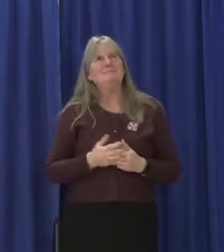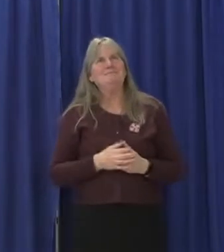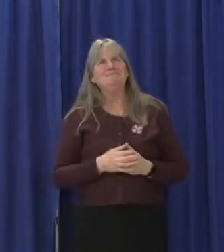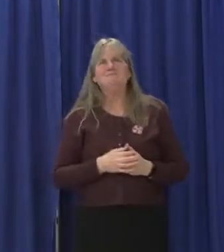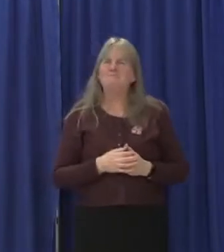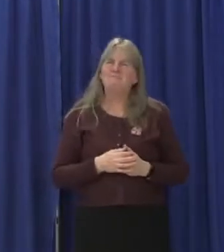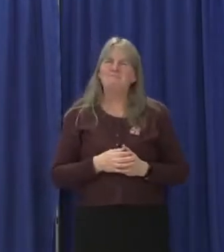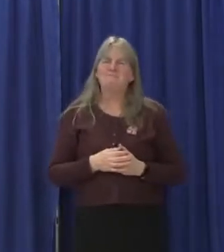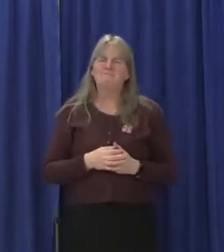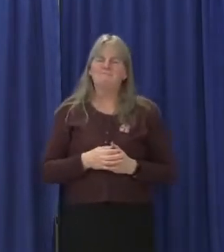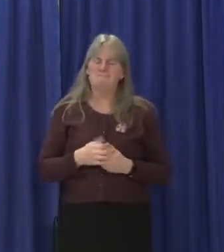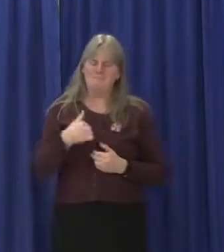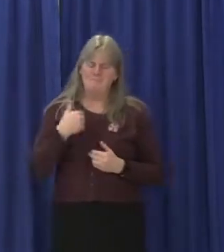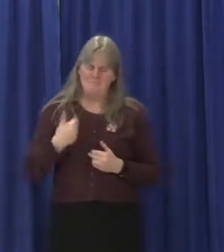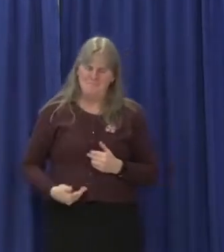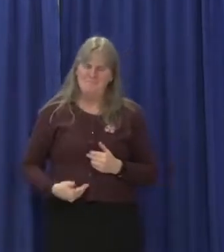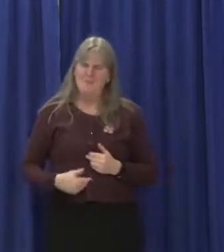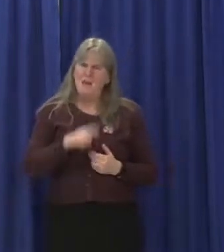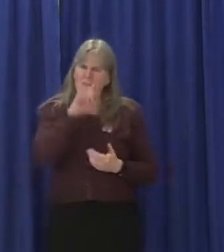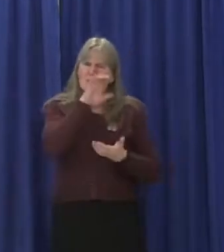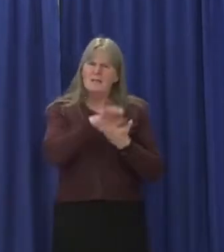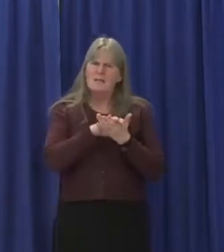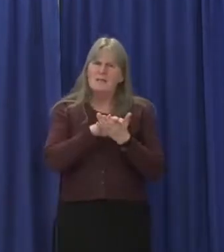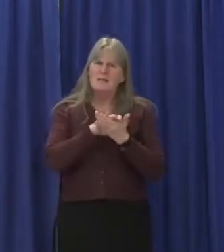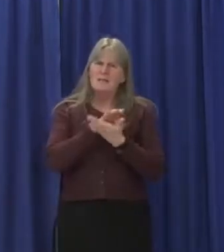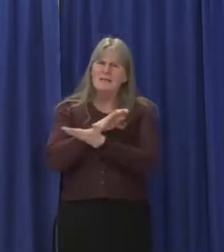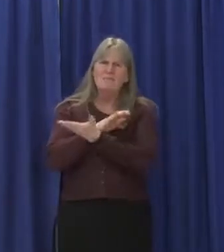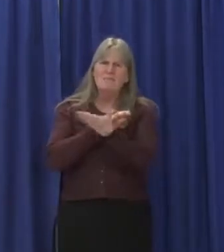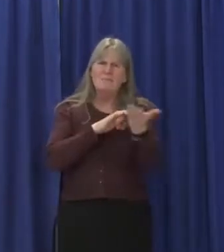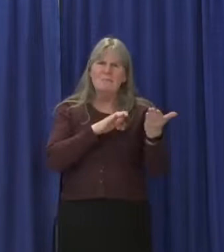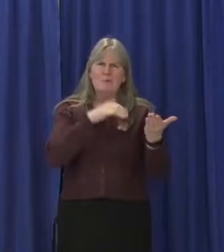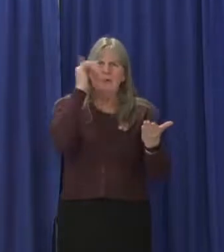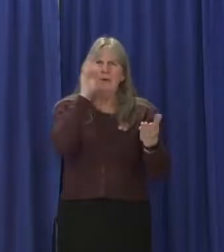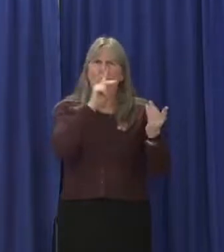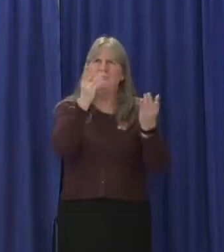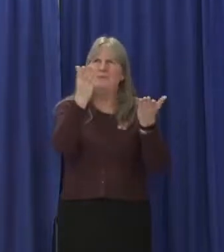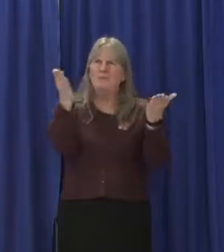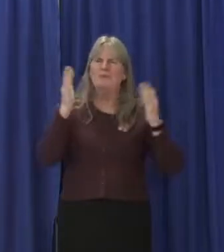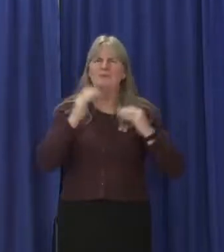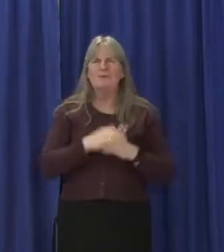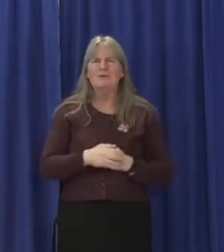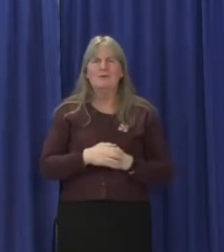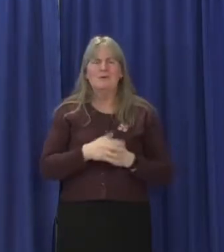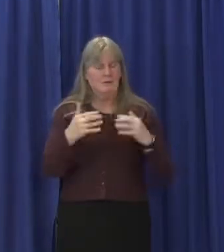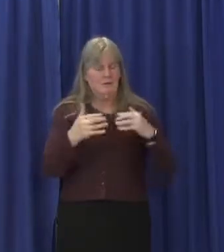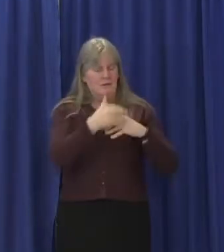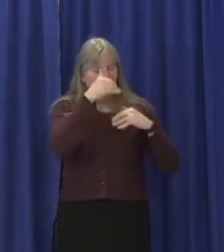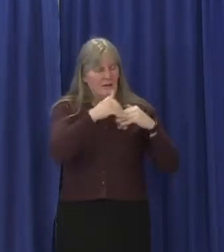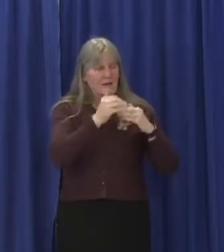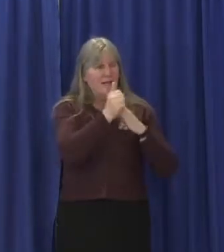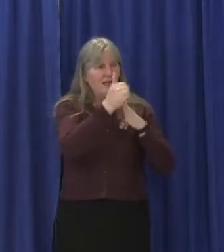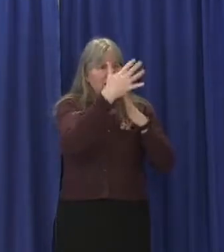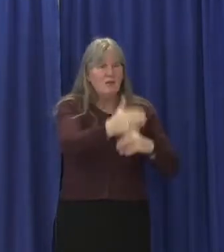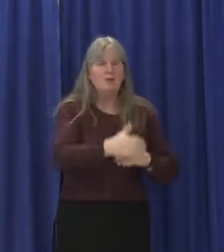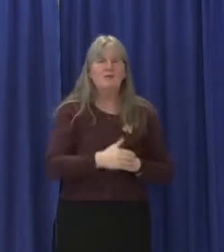of faith in Yukon because from First Nations leadership, municipal leadership, business